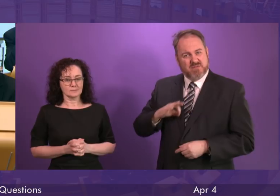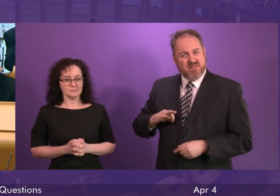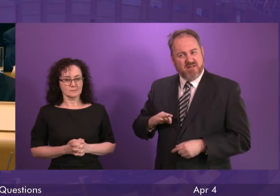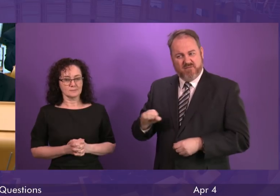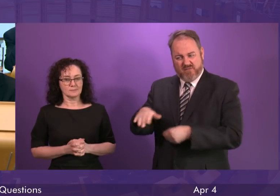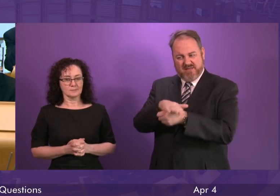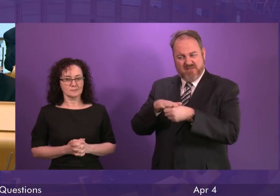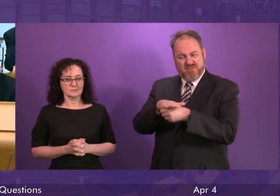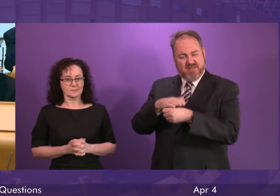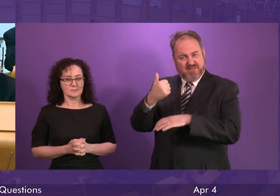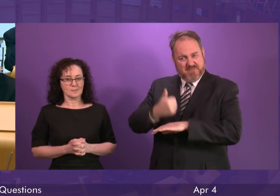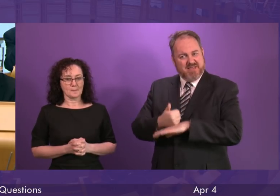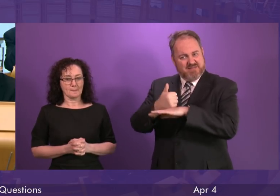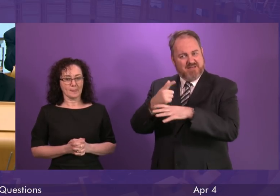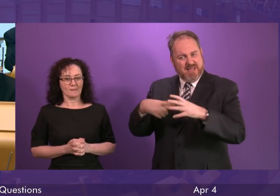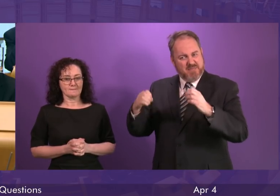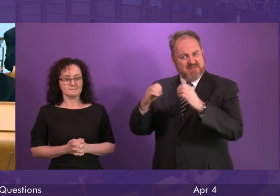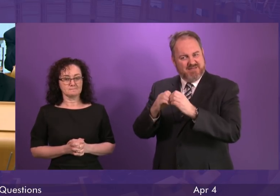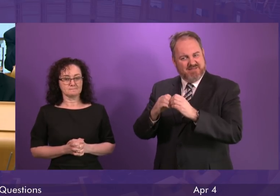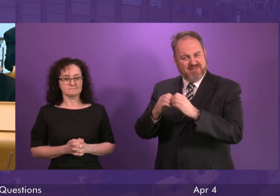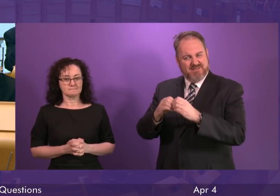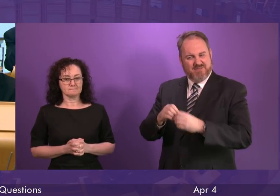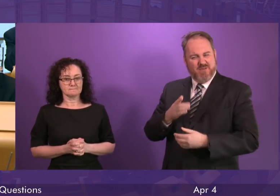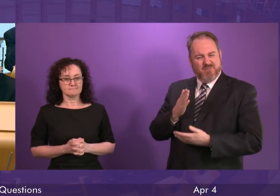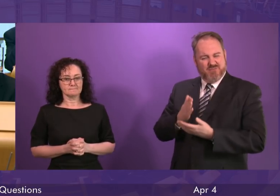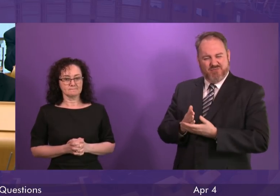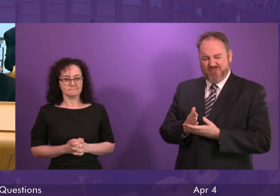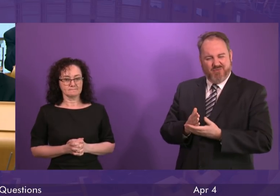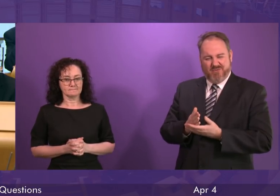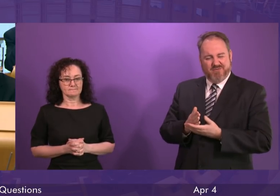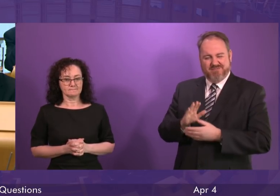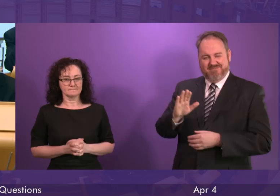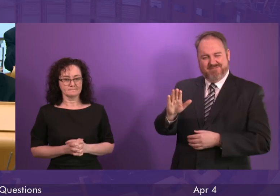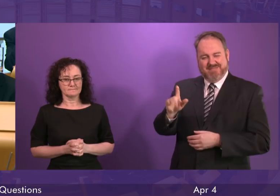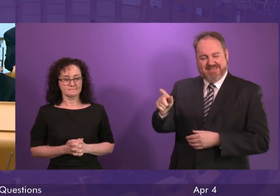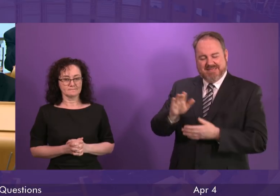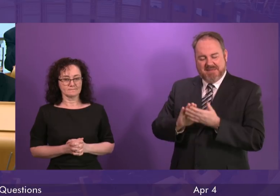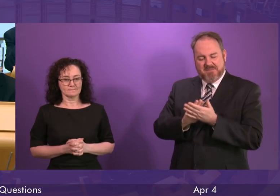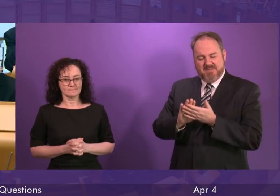and Rosemount in Aberdeen. I am sure that it was utterly inadvertent on his part not